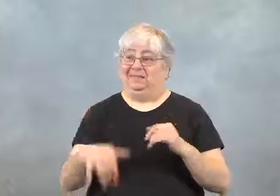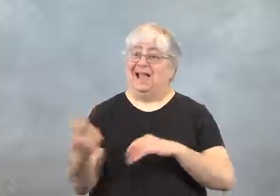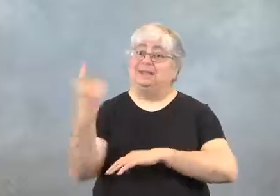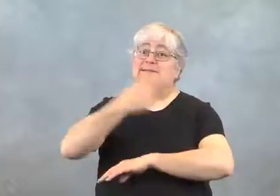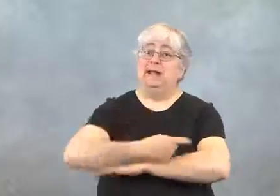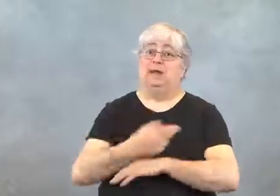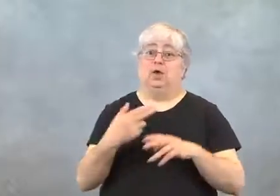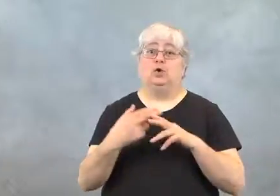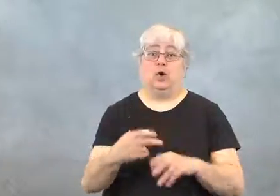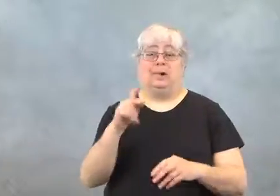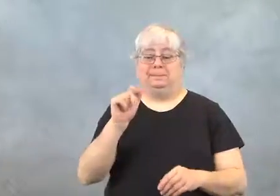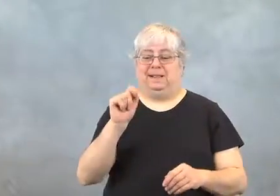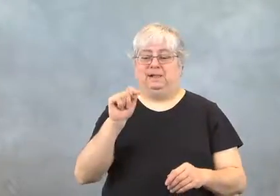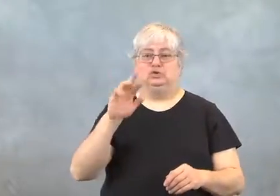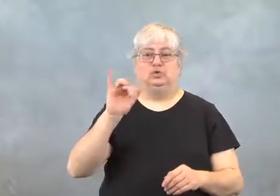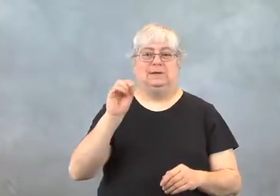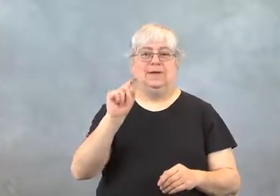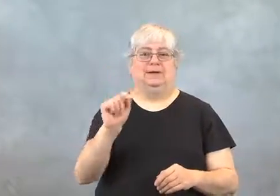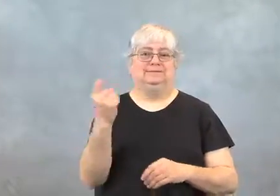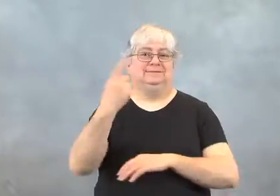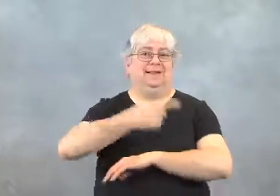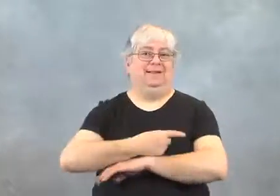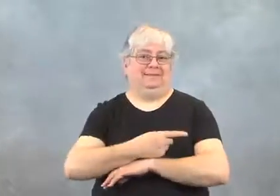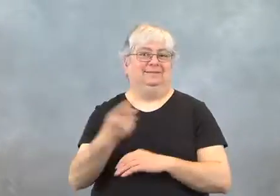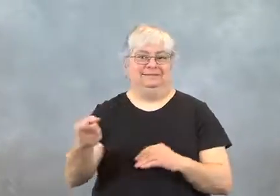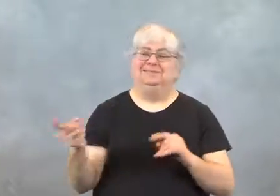That day was also Patriot's day.